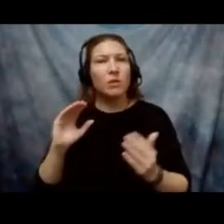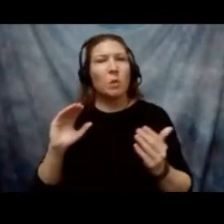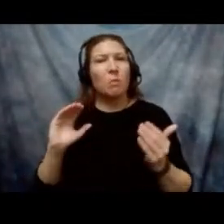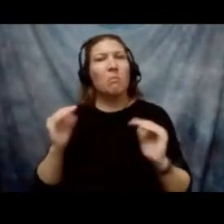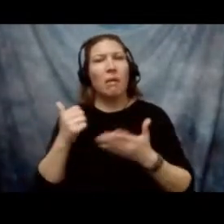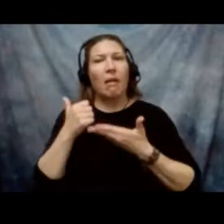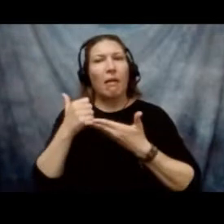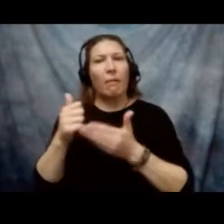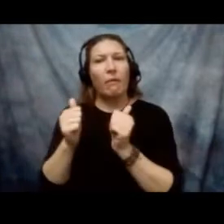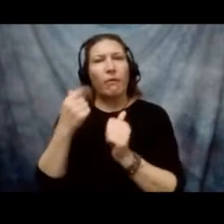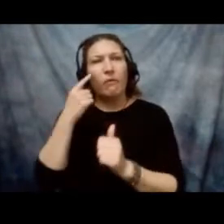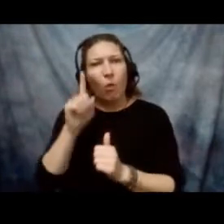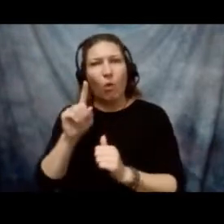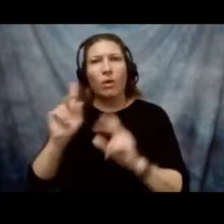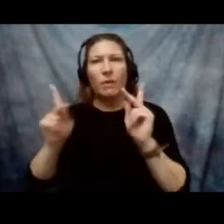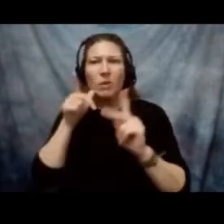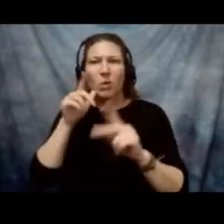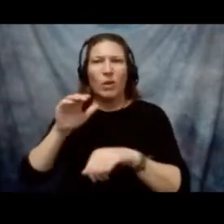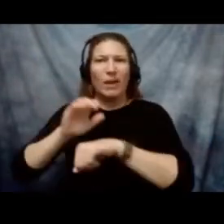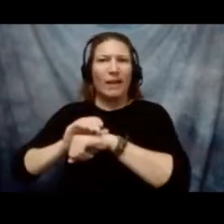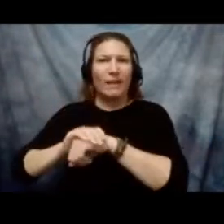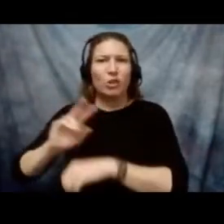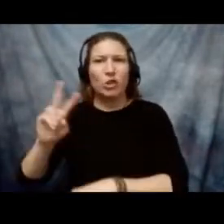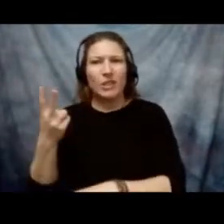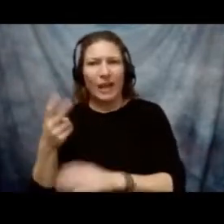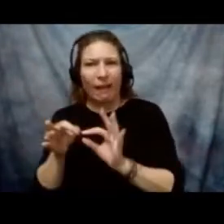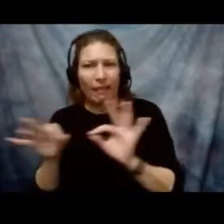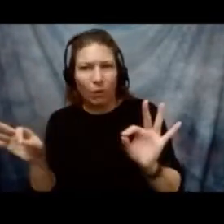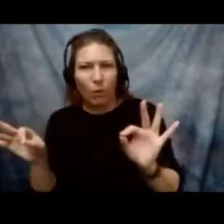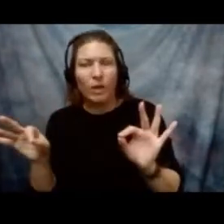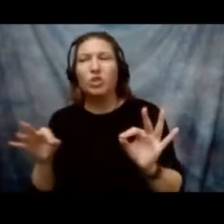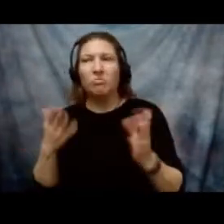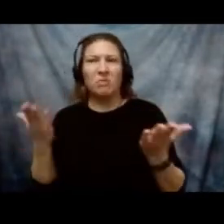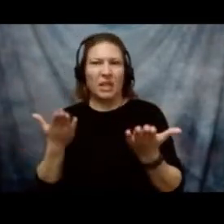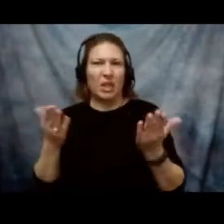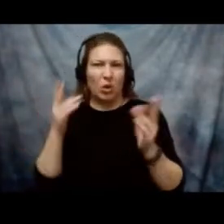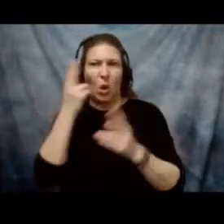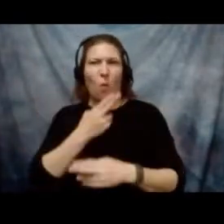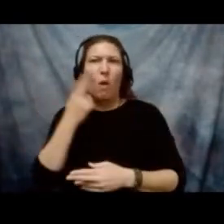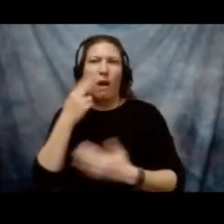which are a lot here in hawaii so that is the first tool that i wanted to show you and